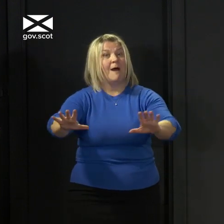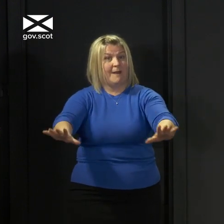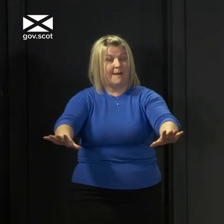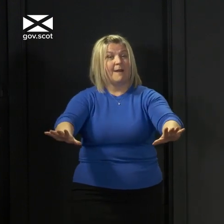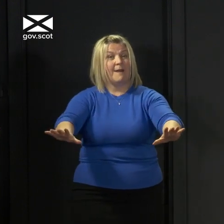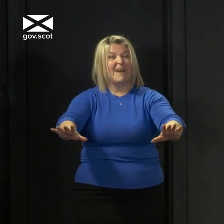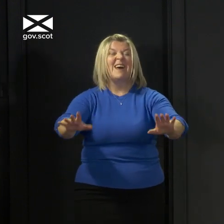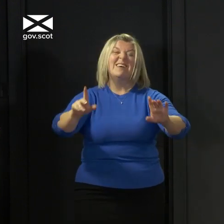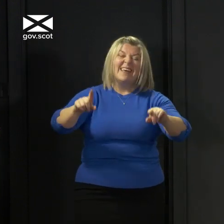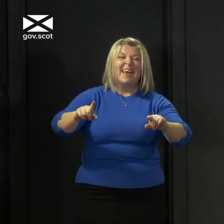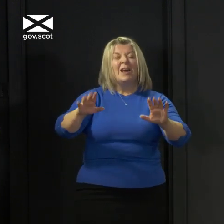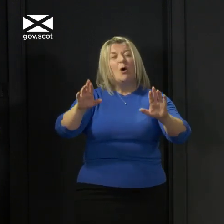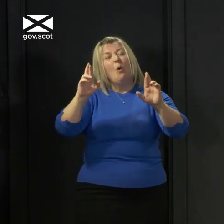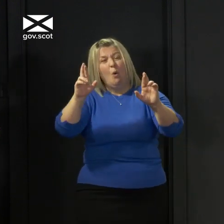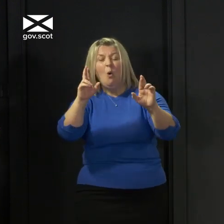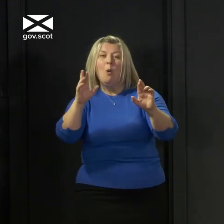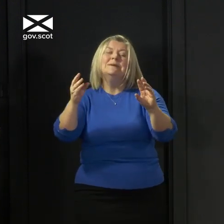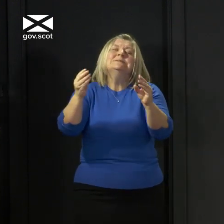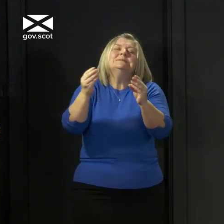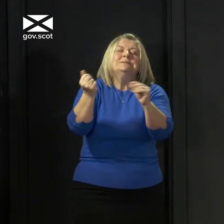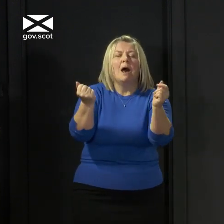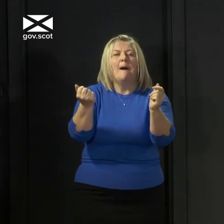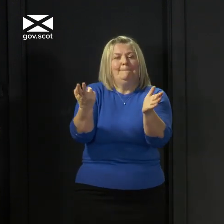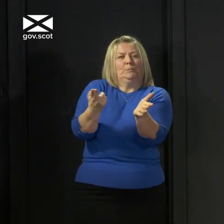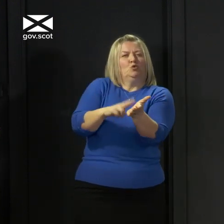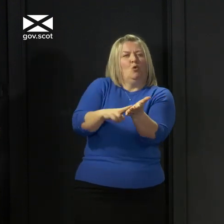some normality to everyday life none of this is easy but these are the